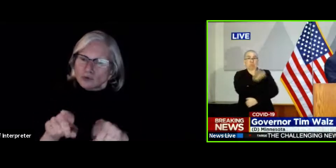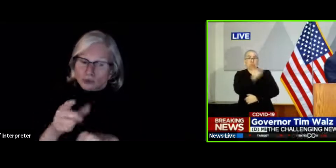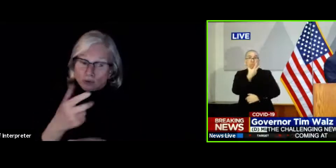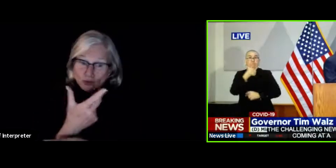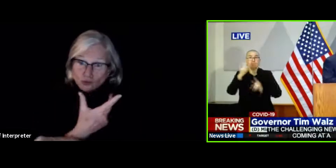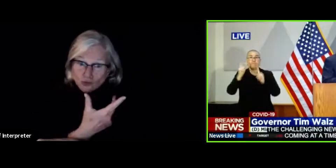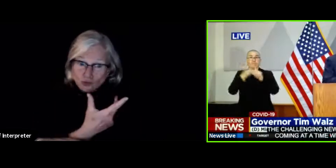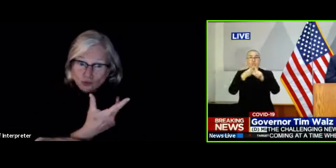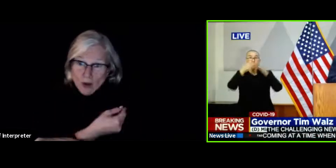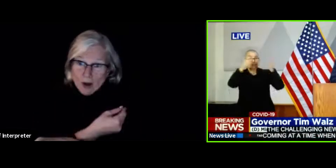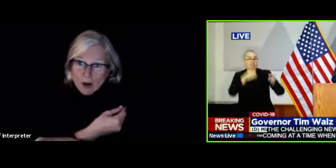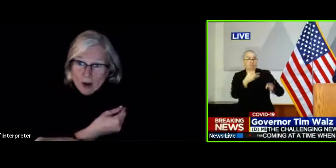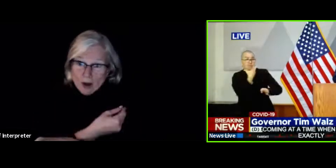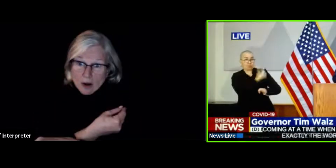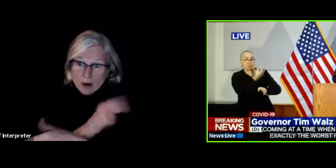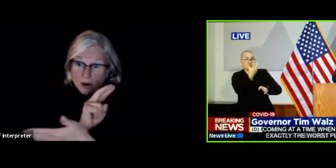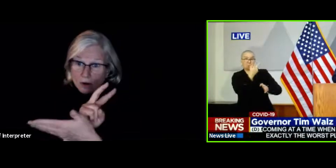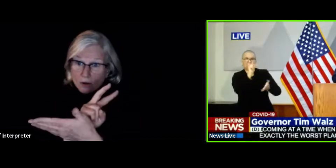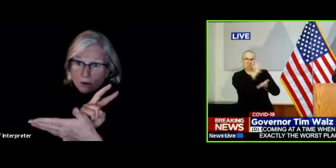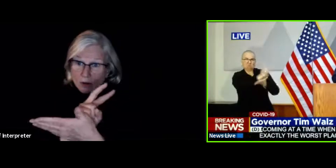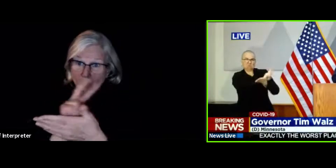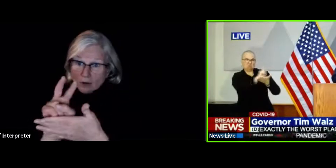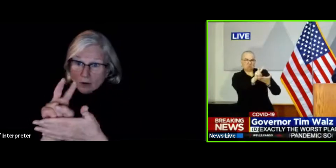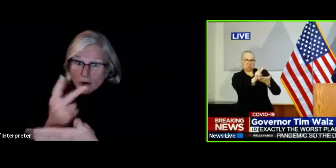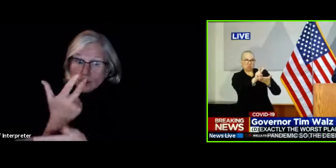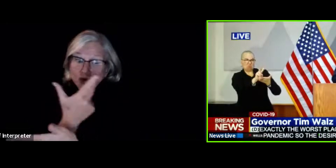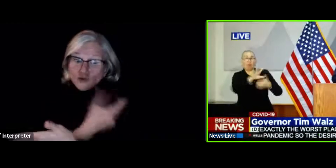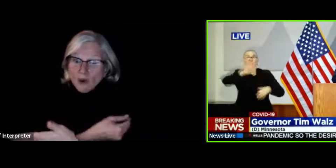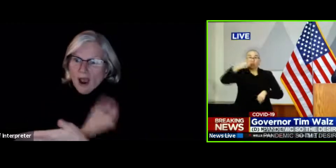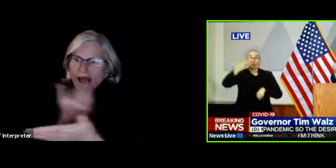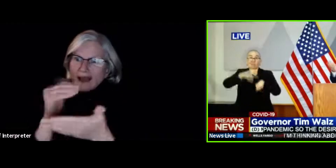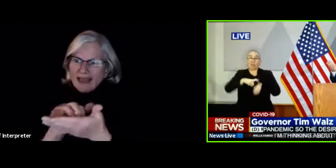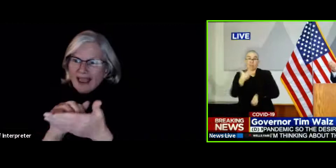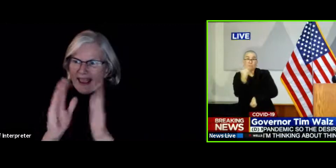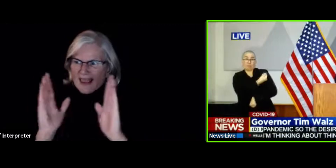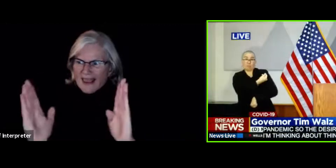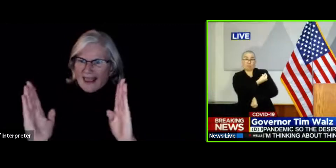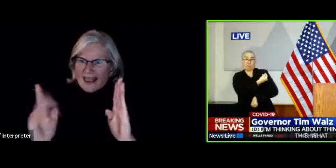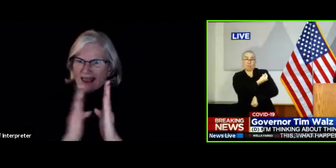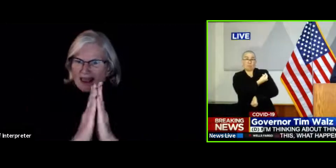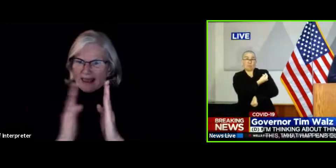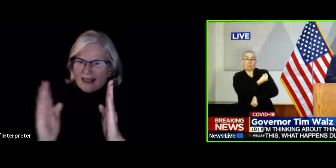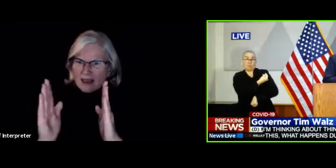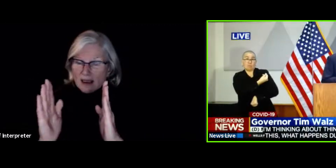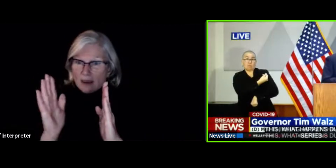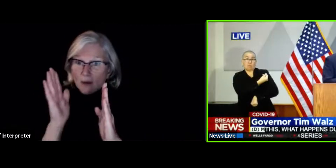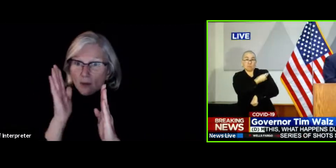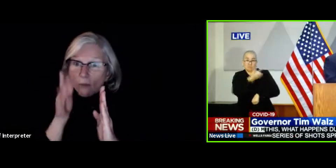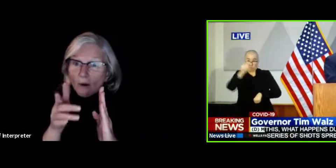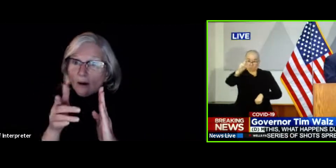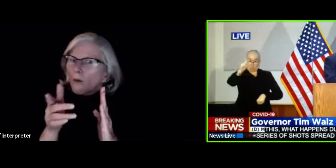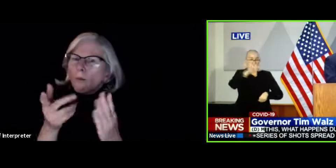FOR THE VACCINE^? ARE PEOPLE GOING TO GET THAT FIRST SHOT AND SAY WOO HOO, I'M OUT OF HERE? AND WHAT HAPPENS DURING THAT